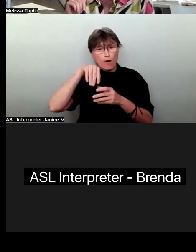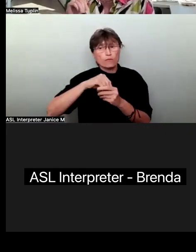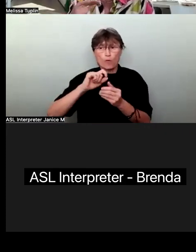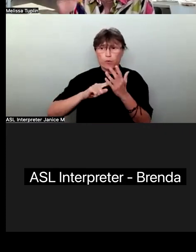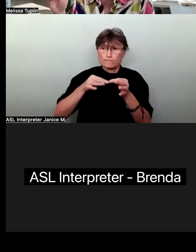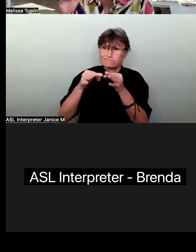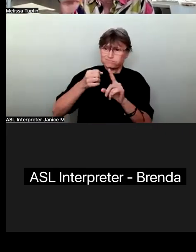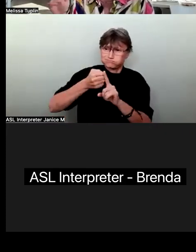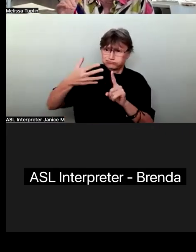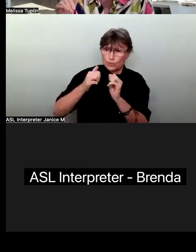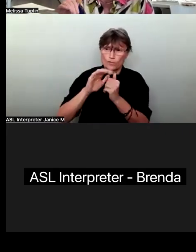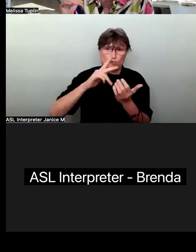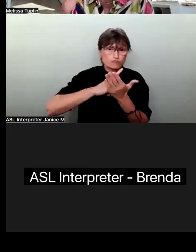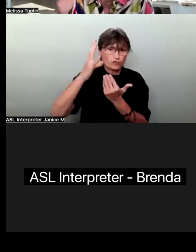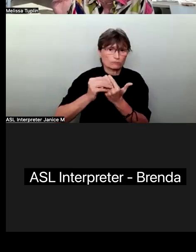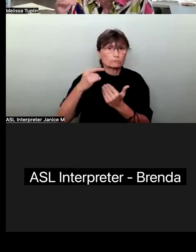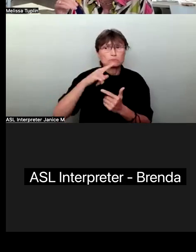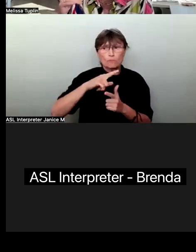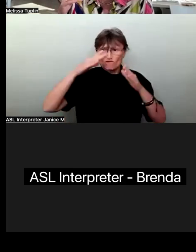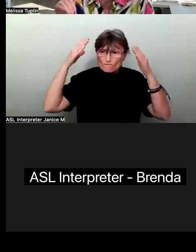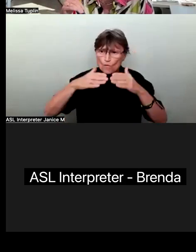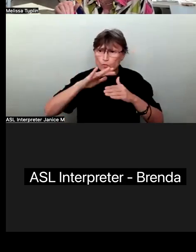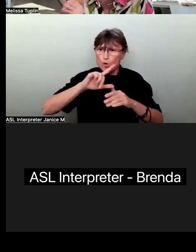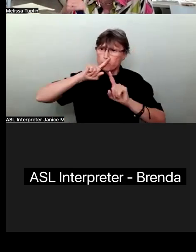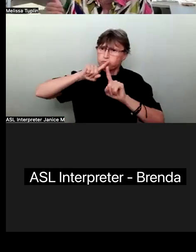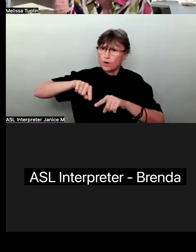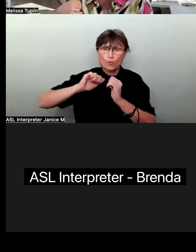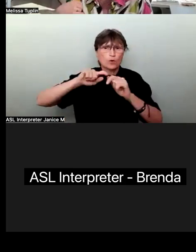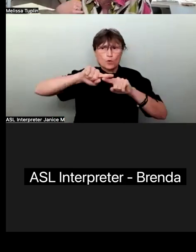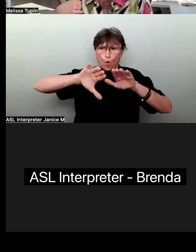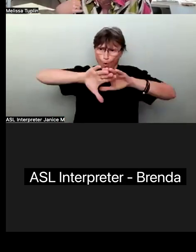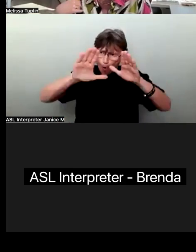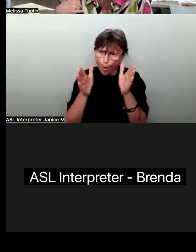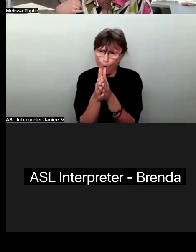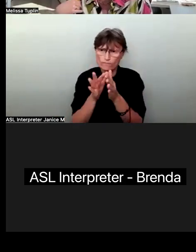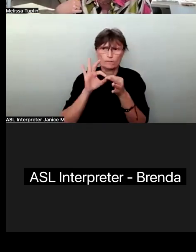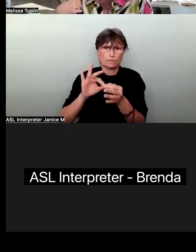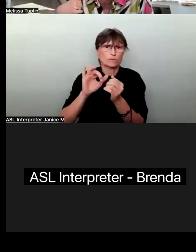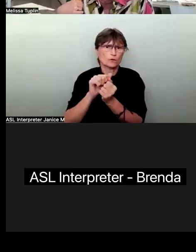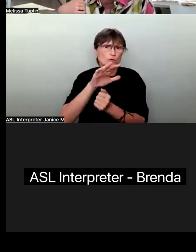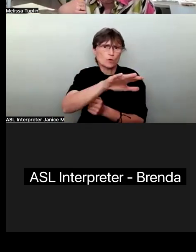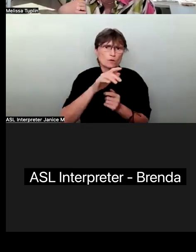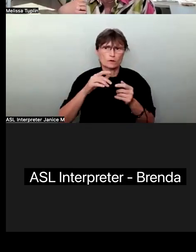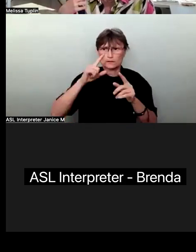recommend focusing your response really just on your overall artistic mandate and purpose.